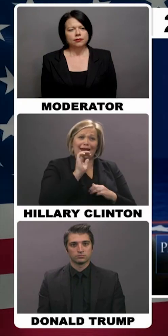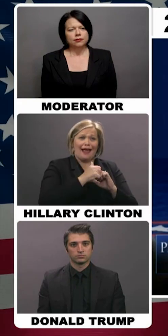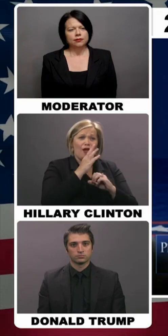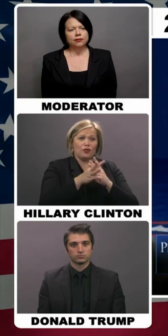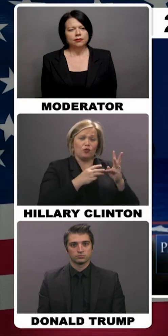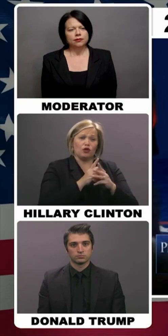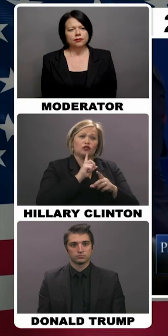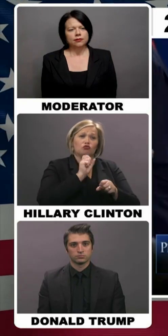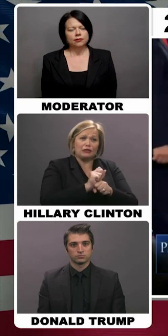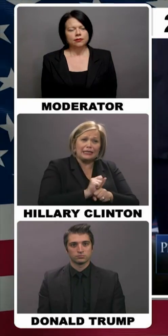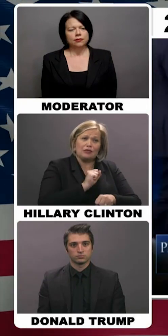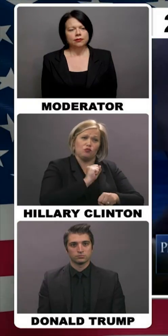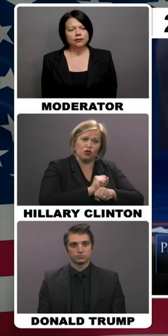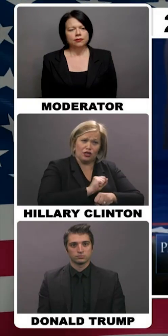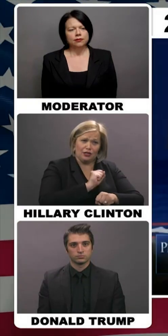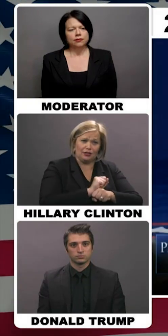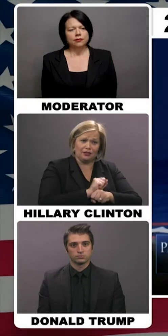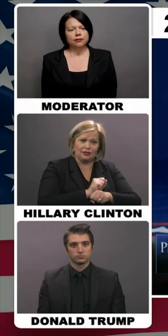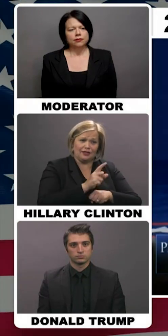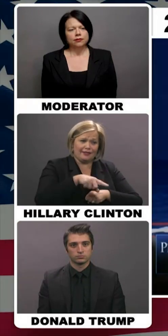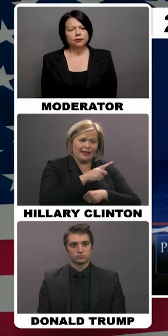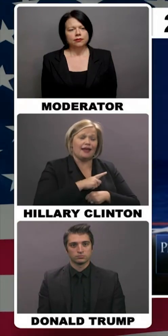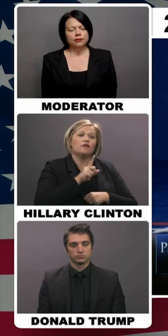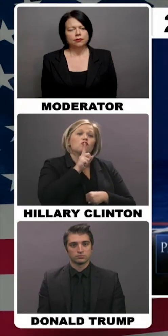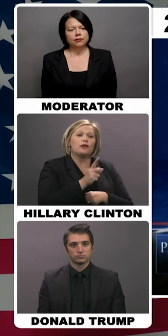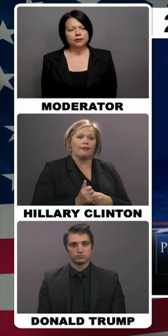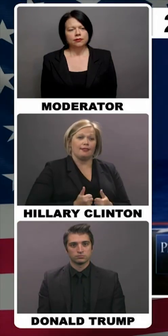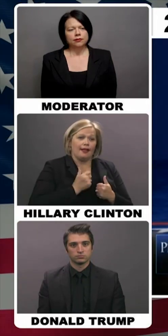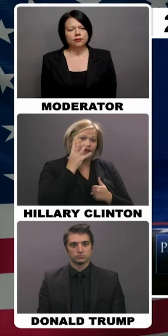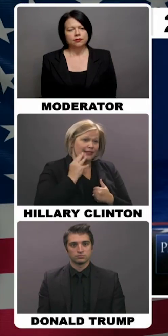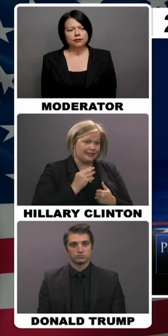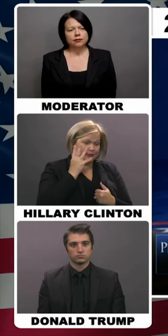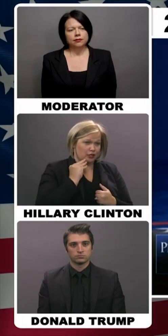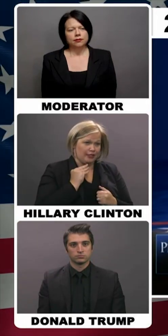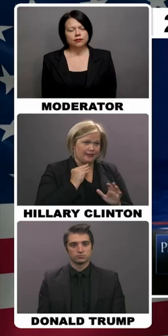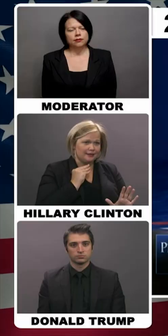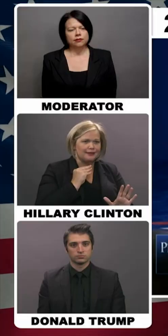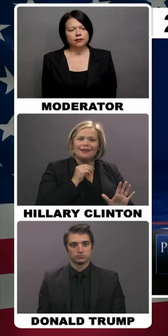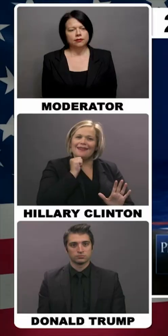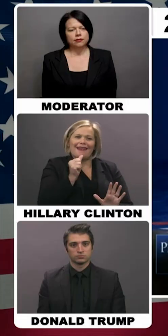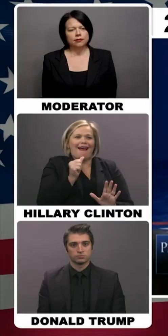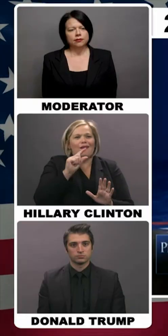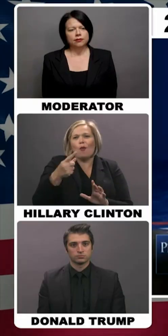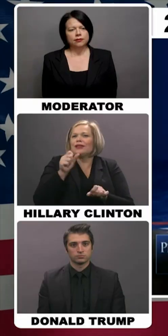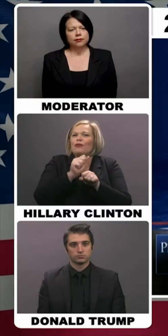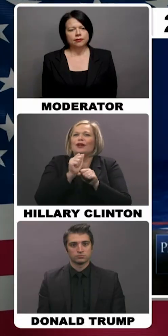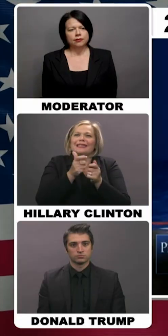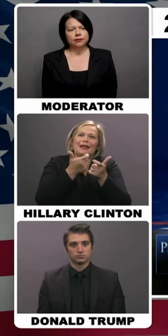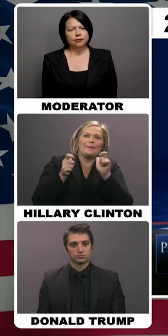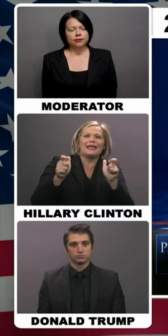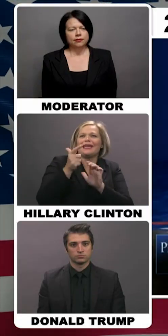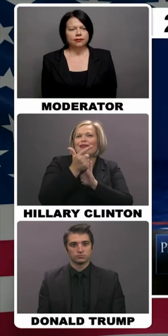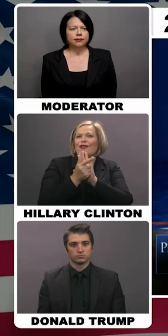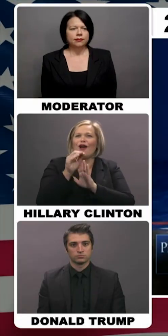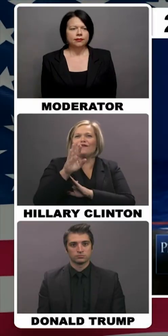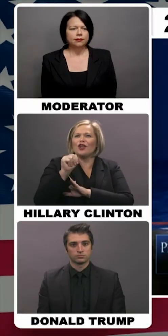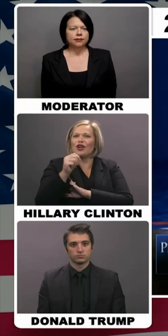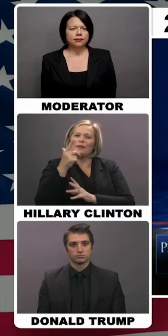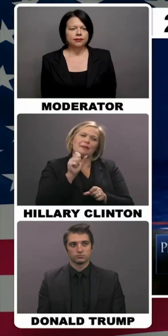who have real life experience, who have not just been in a big law firm and maybe clerked for a judge and then gotten on the bench,